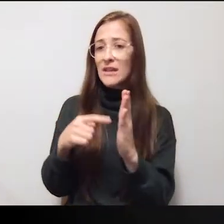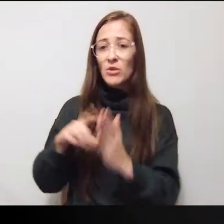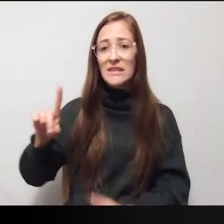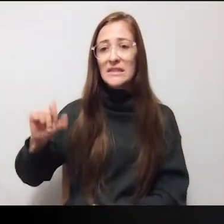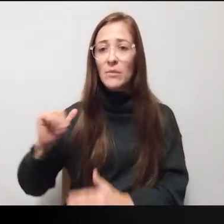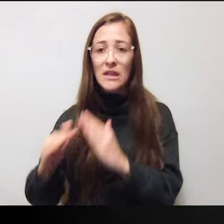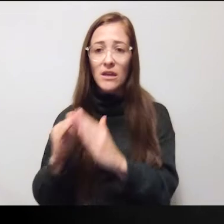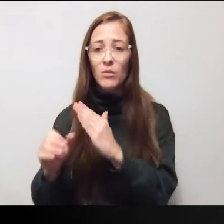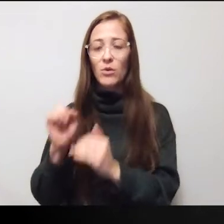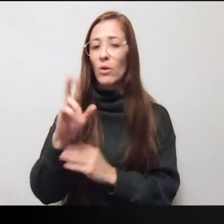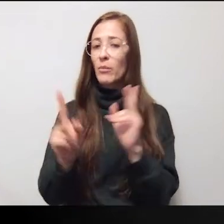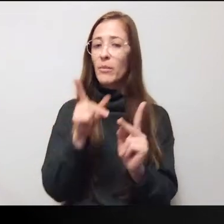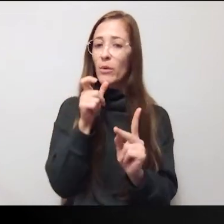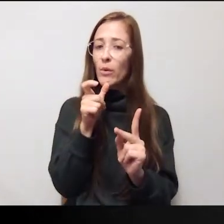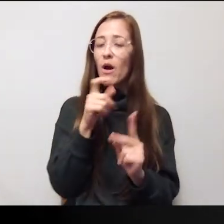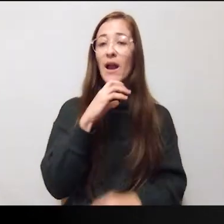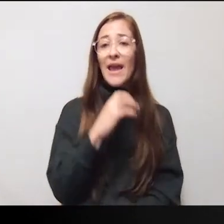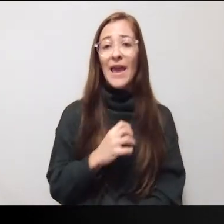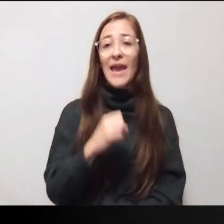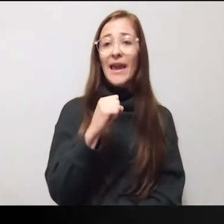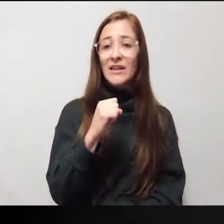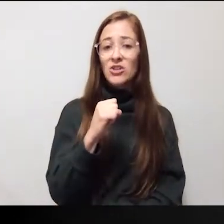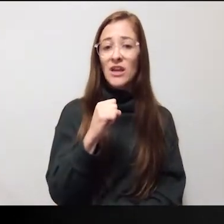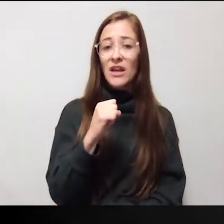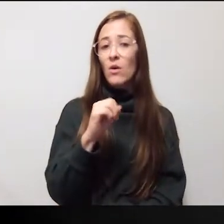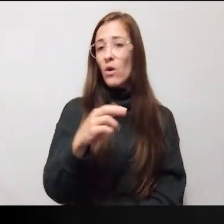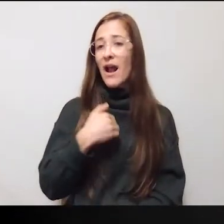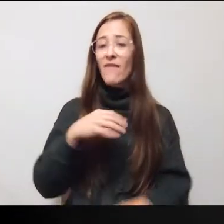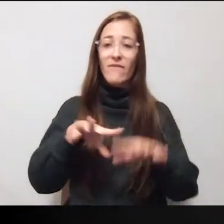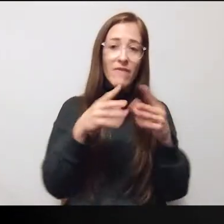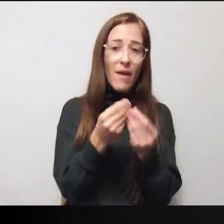or people who are either aging in place or have family members that are aging.